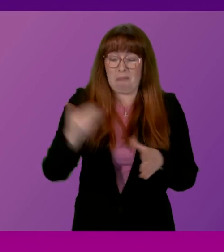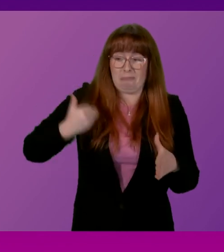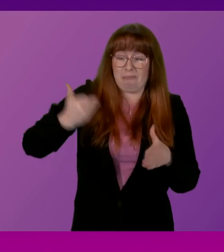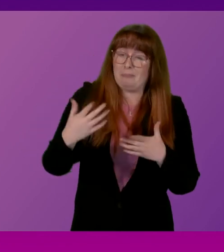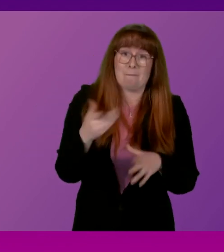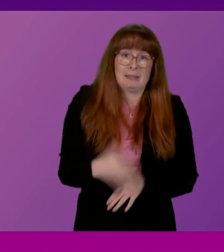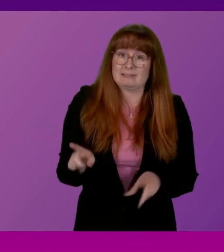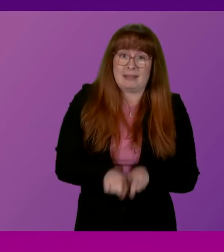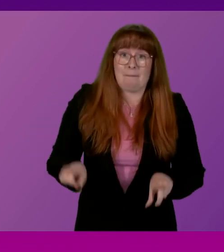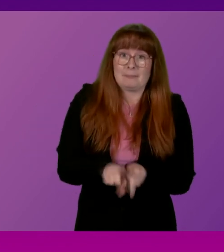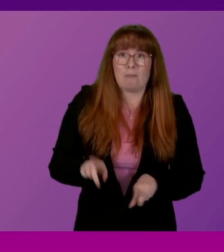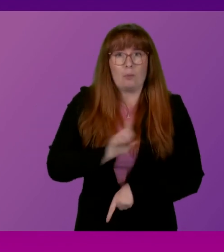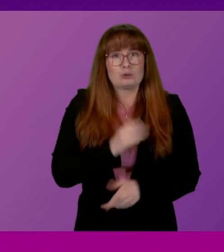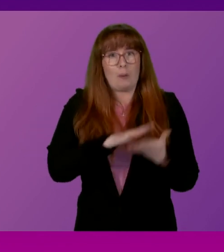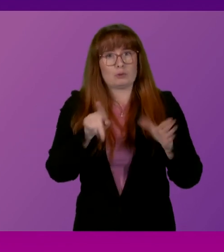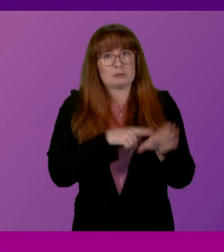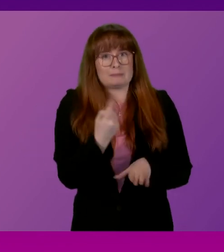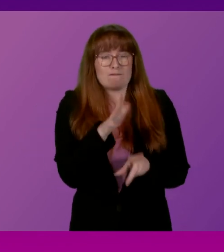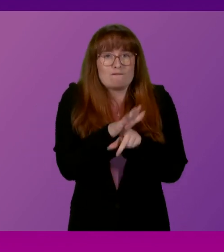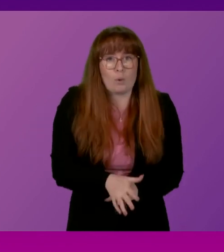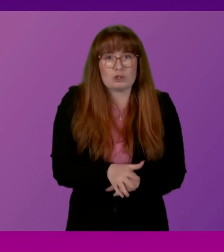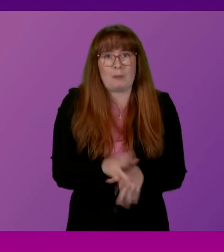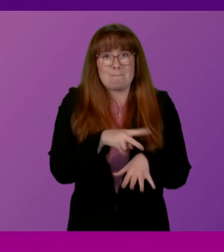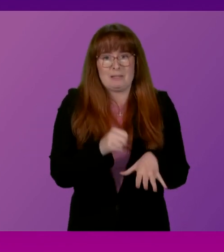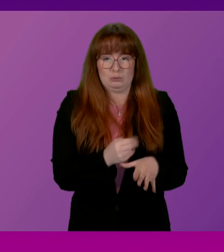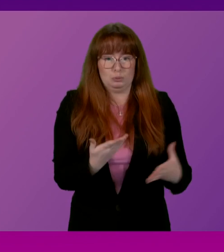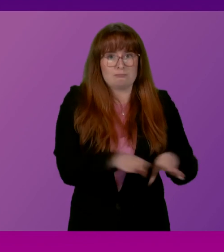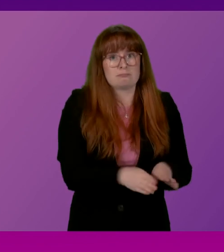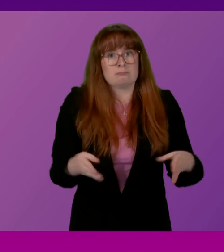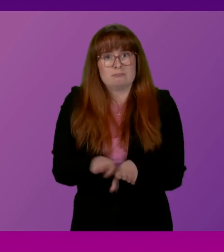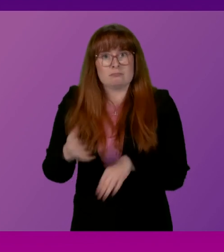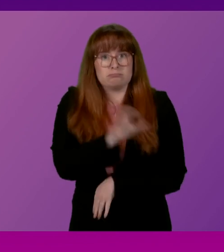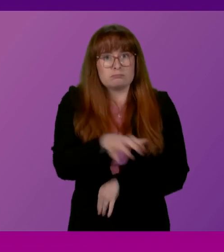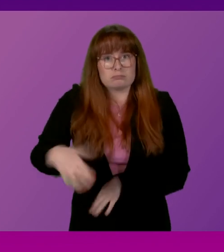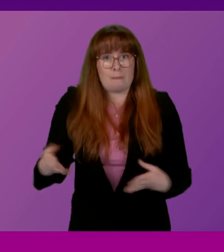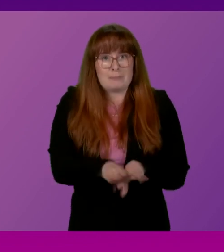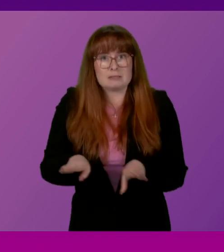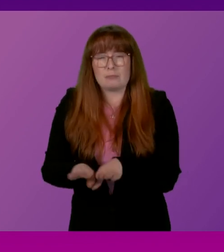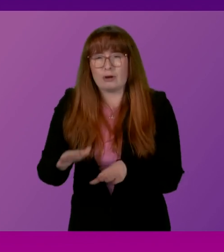Humza Yousaf is forcing Police Scotland to close dozens of stations, but he will not say where.